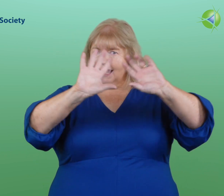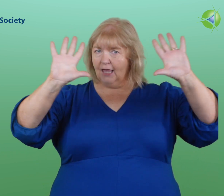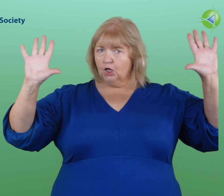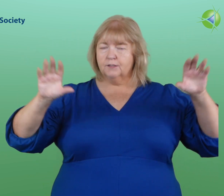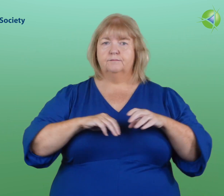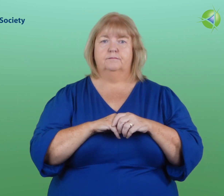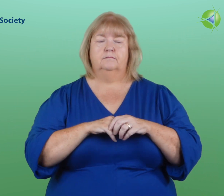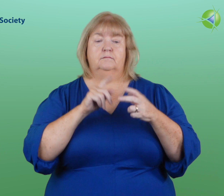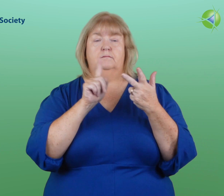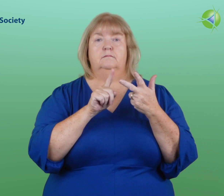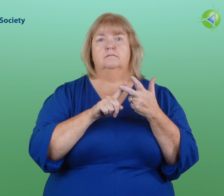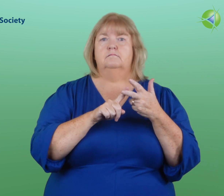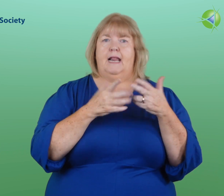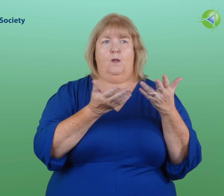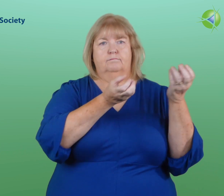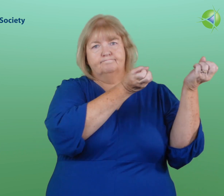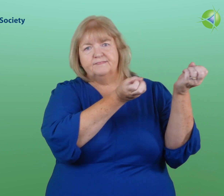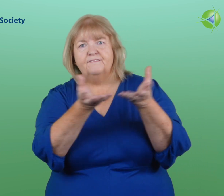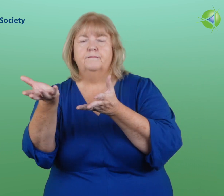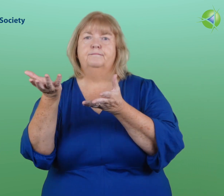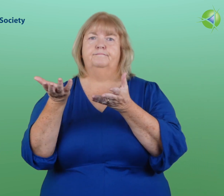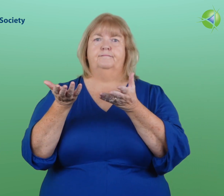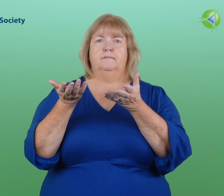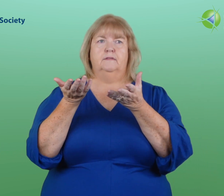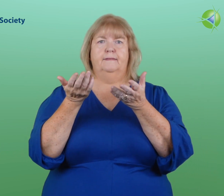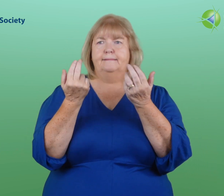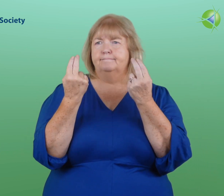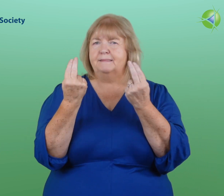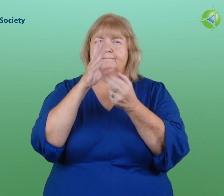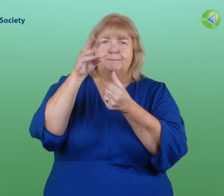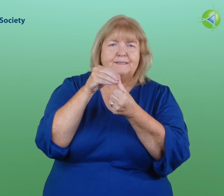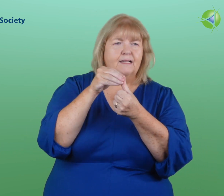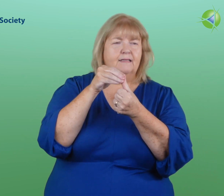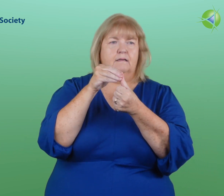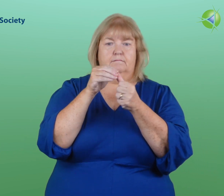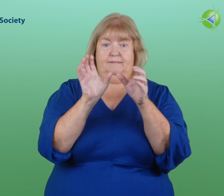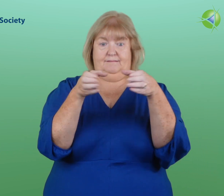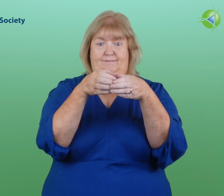making sure information is clear, and